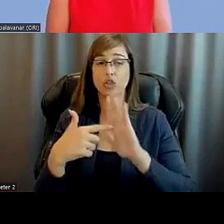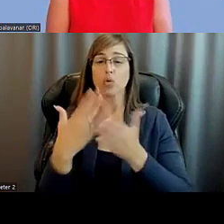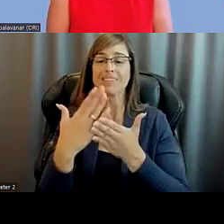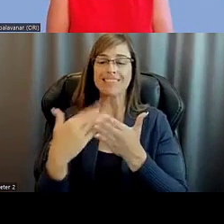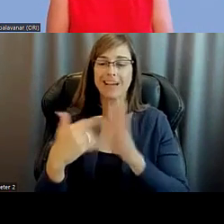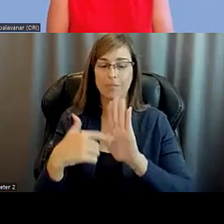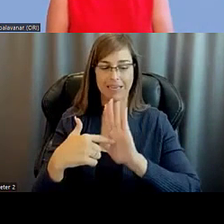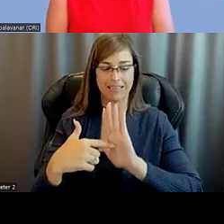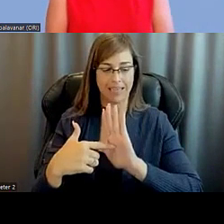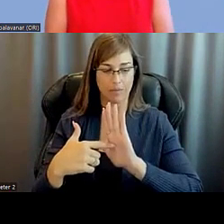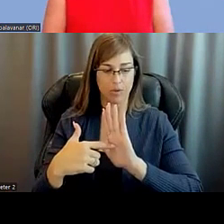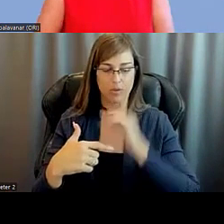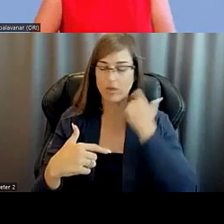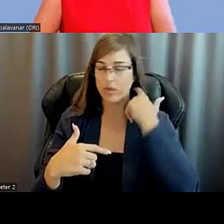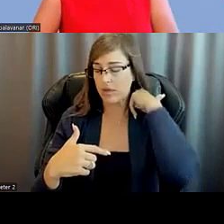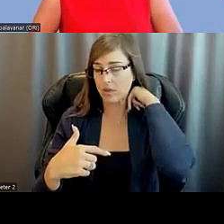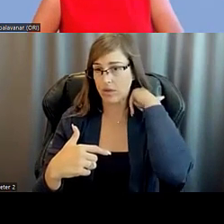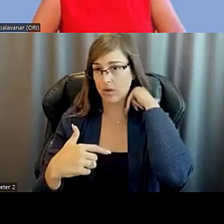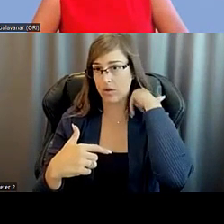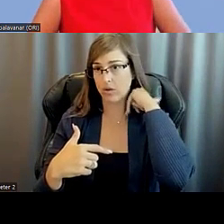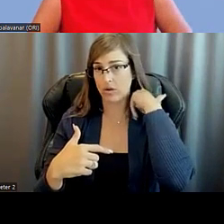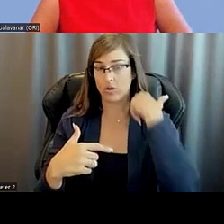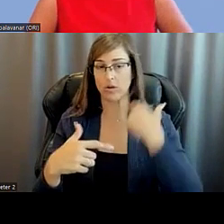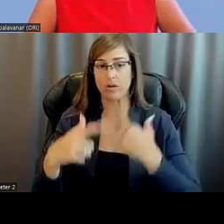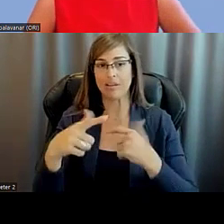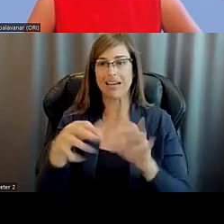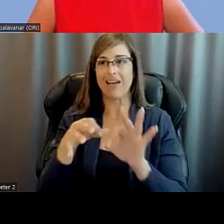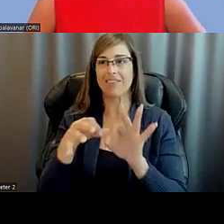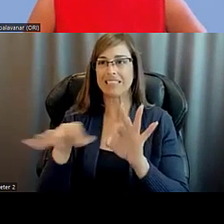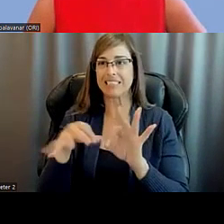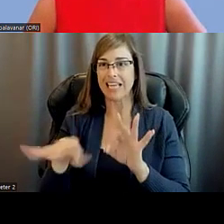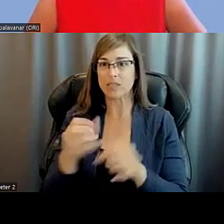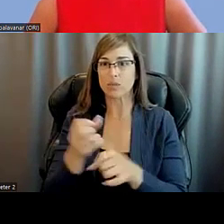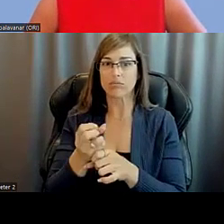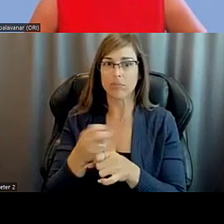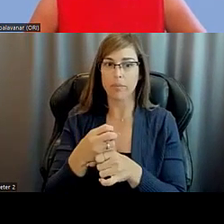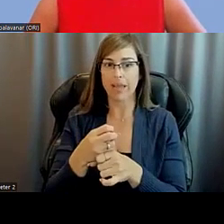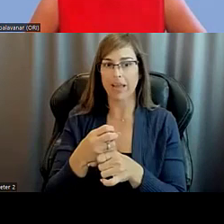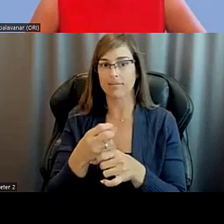where the statements were made by respondents